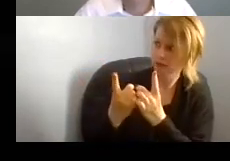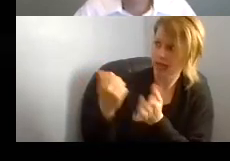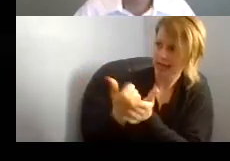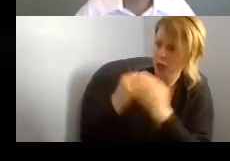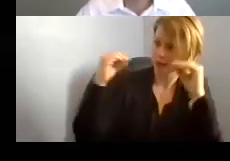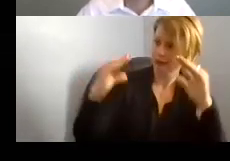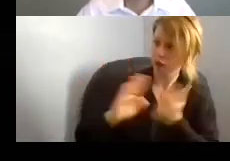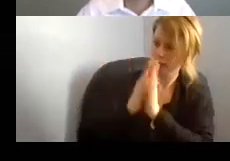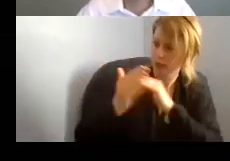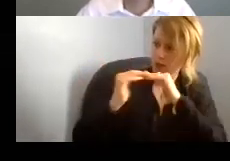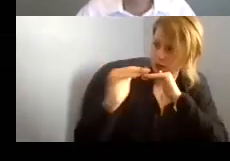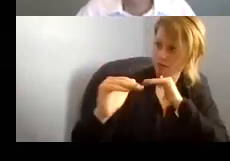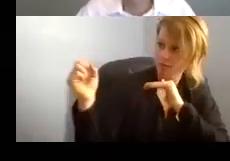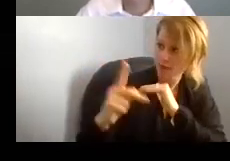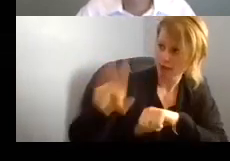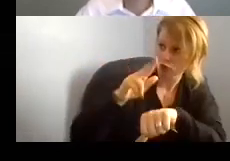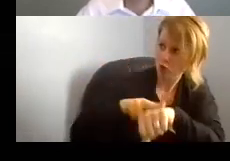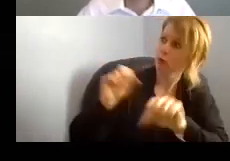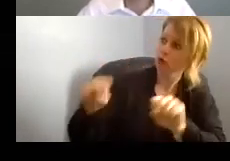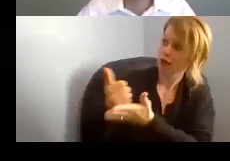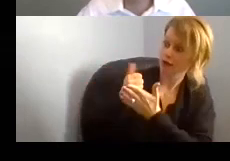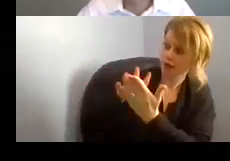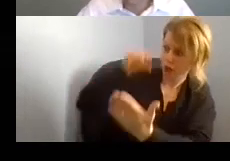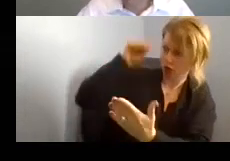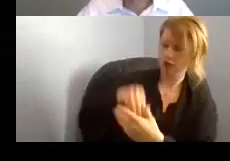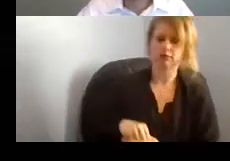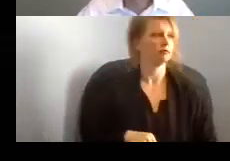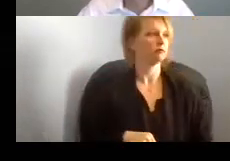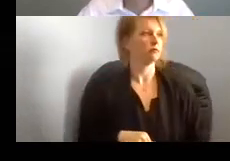Because that would be great if we could learn that. And just looked at me and – you know, with the group,